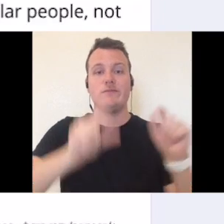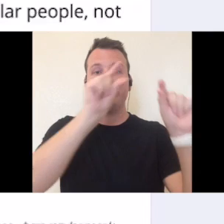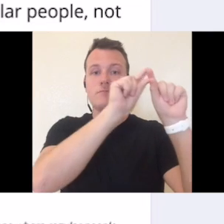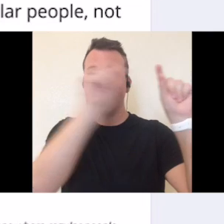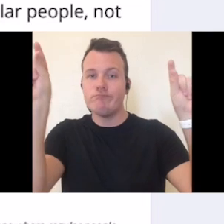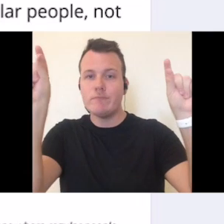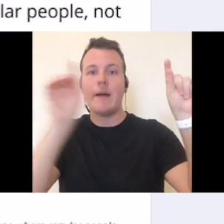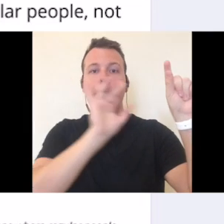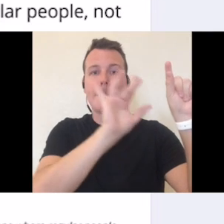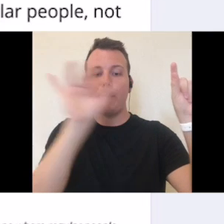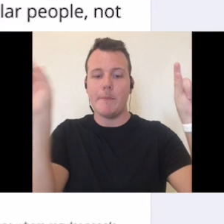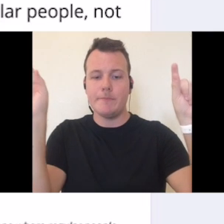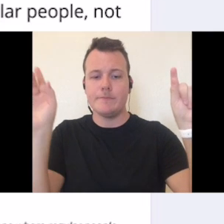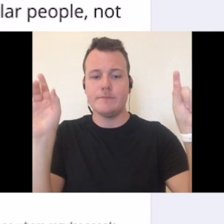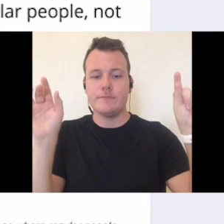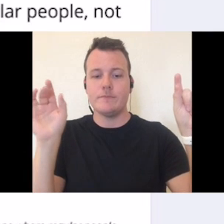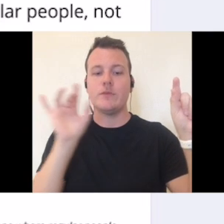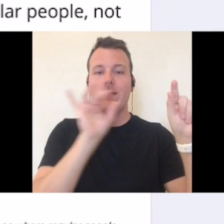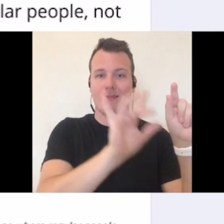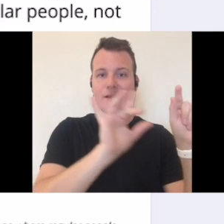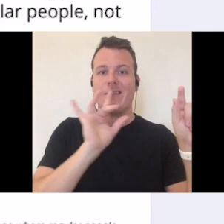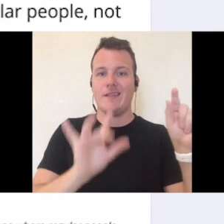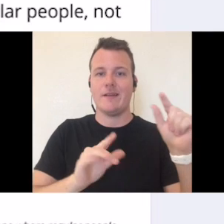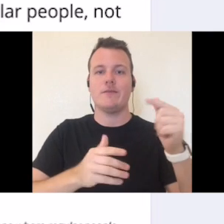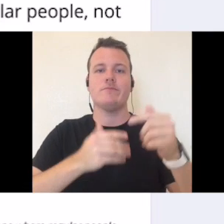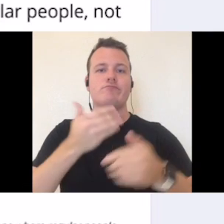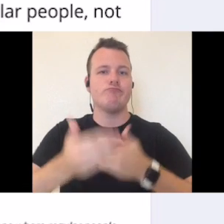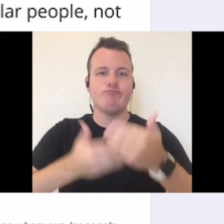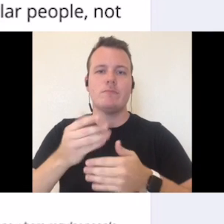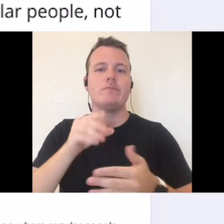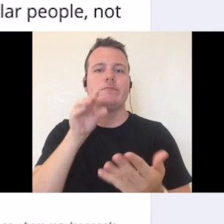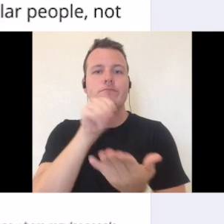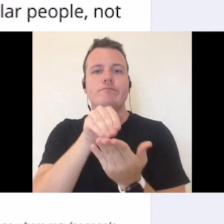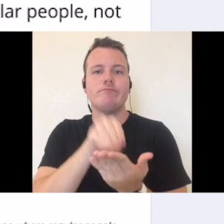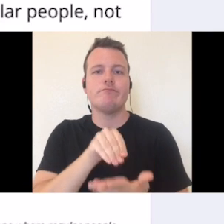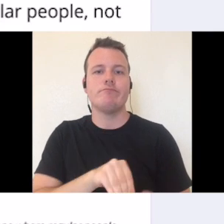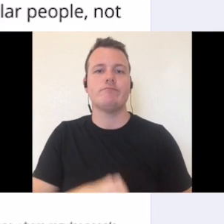you can just mouse over each section and it gives you the opportunity to click in